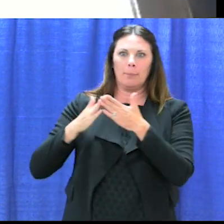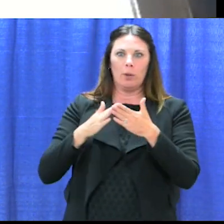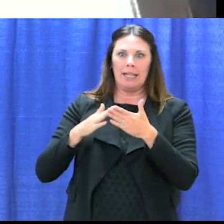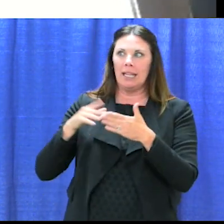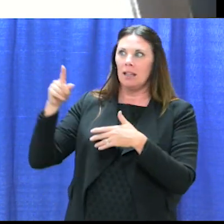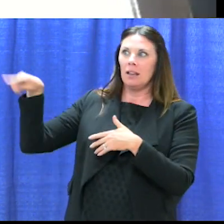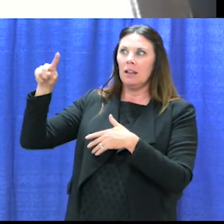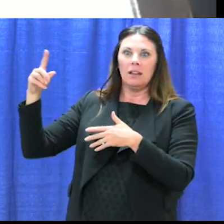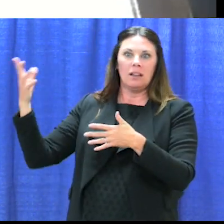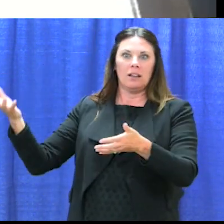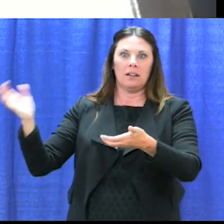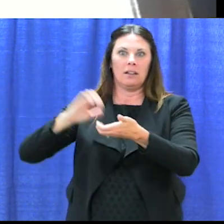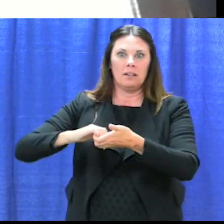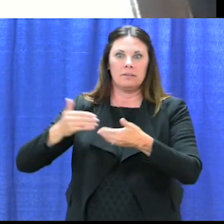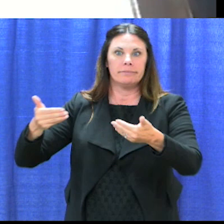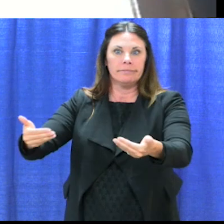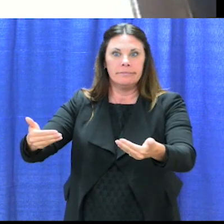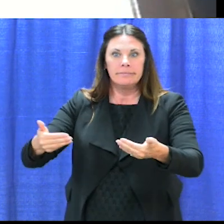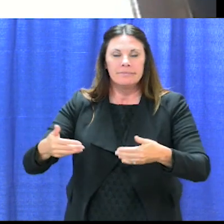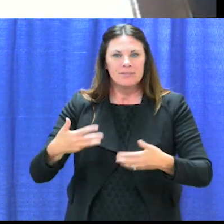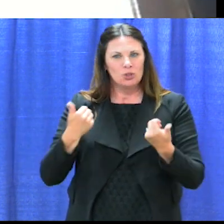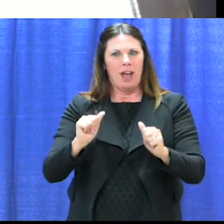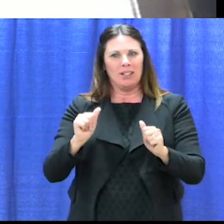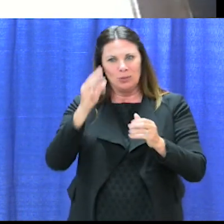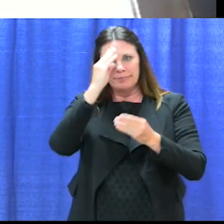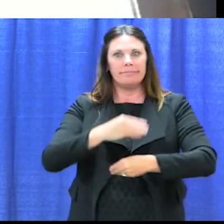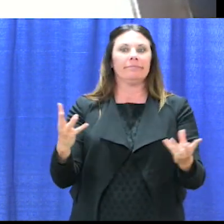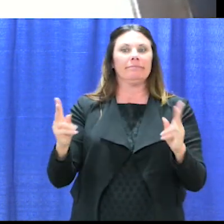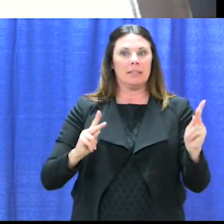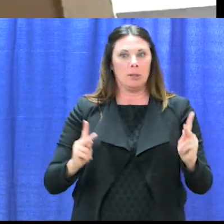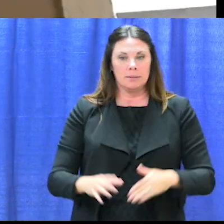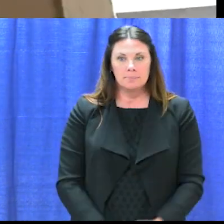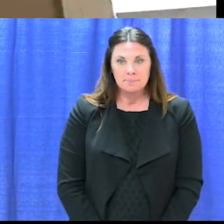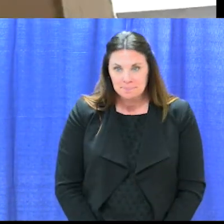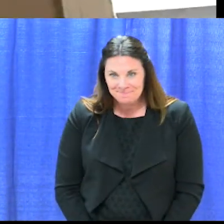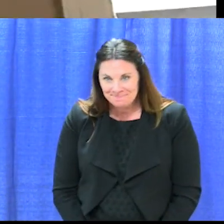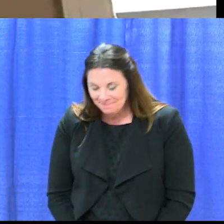to try to get the word out there. [Leyva speaking] Great, thank you.